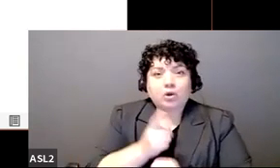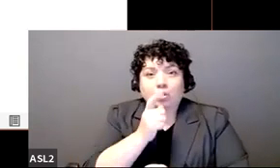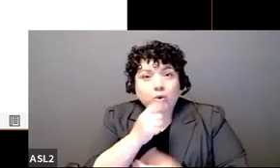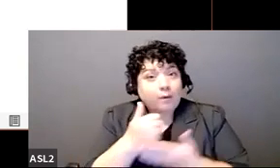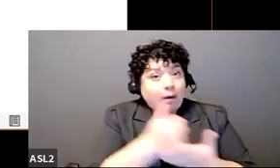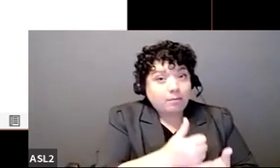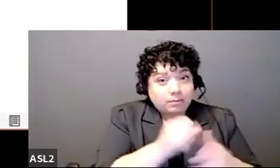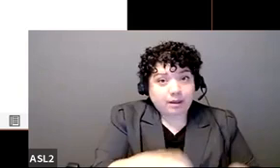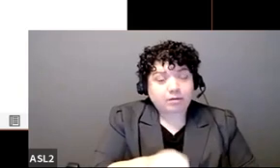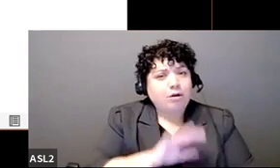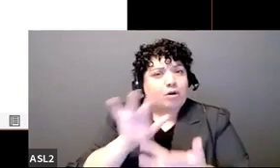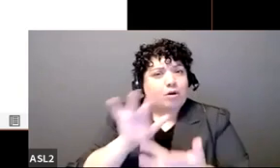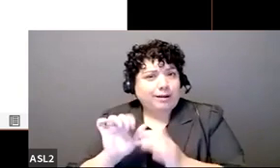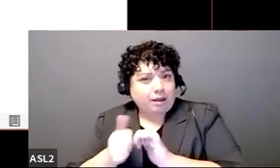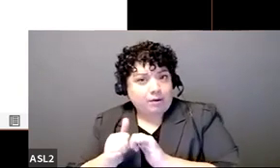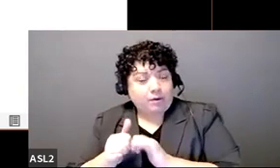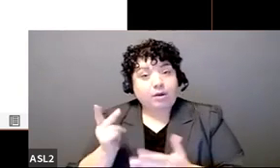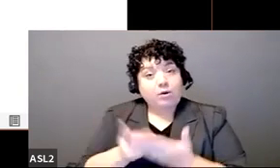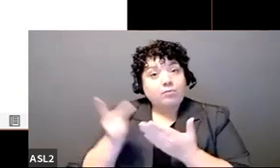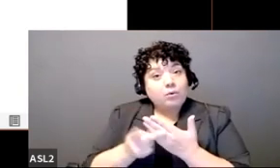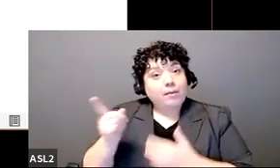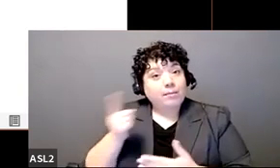and lastly programs need to recognize applicants’ strengths